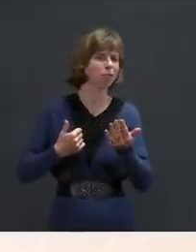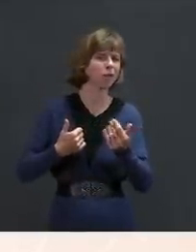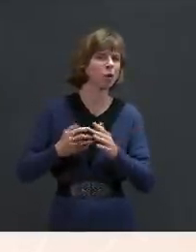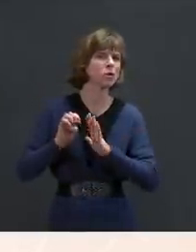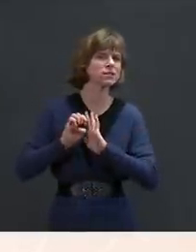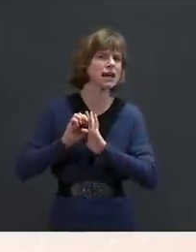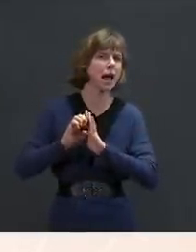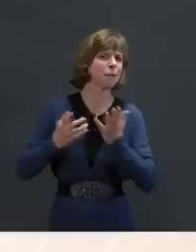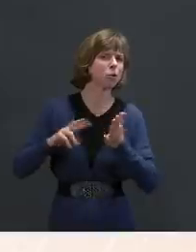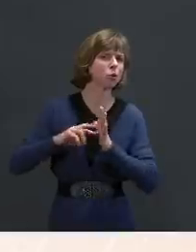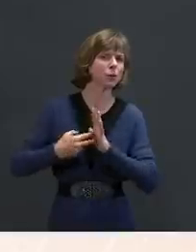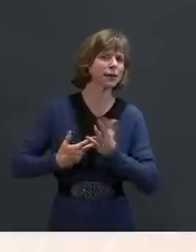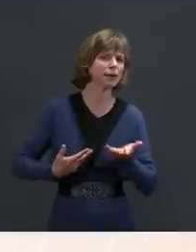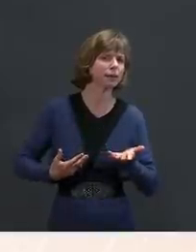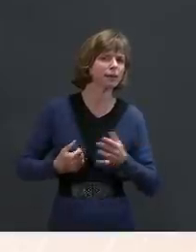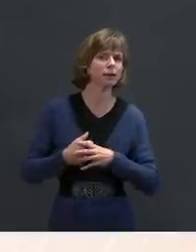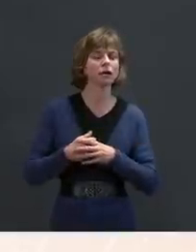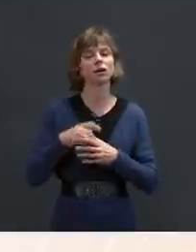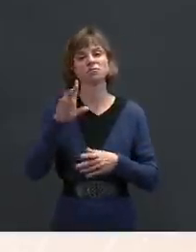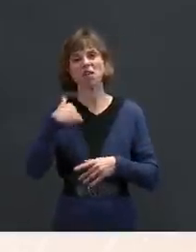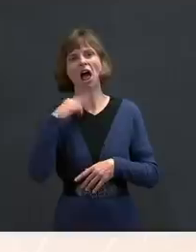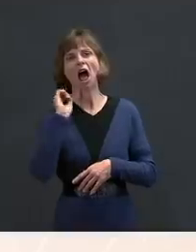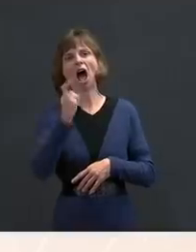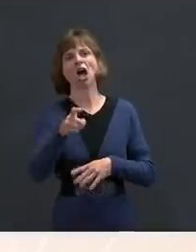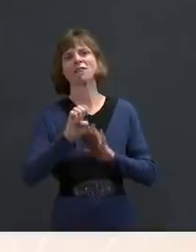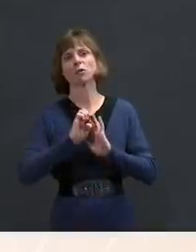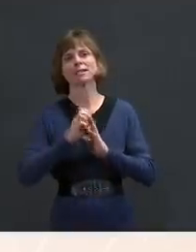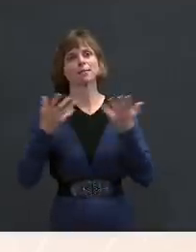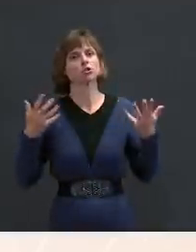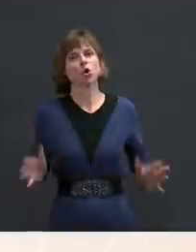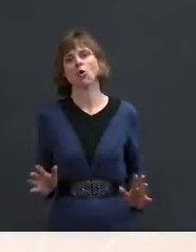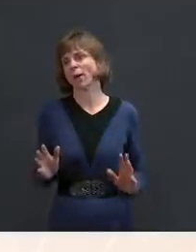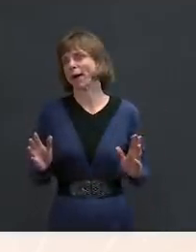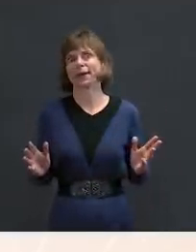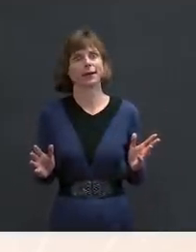Secretary Mayorkas: Let me -- let me give you an example that already has been in the public domain,